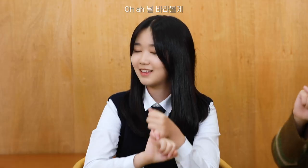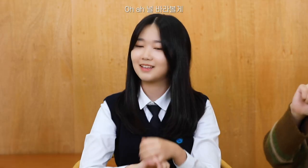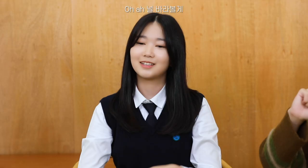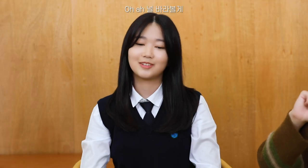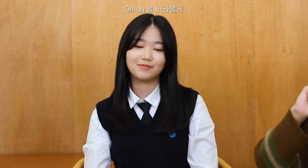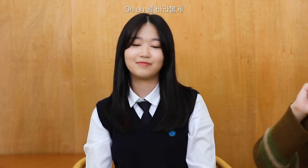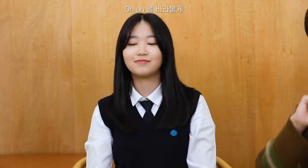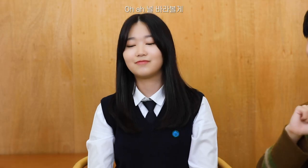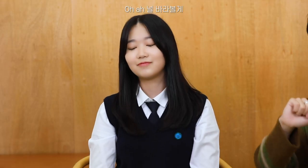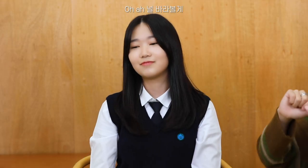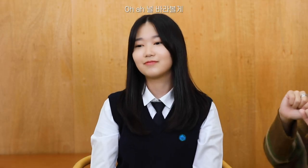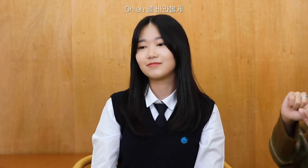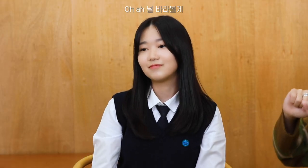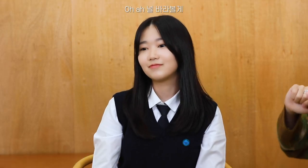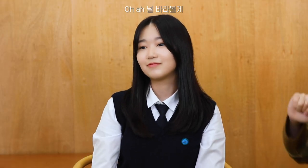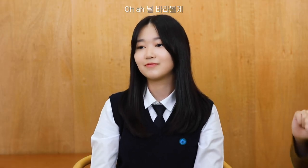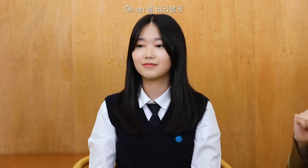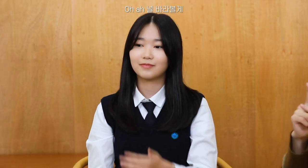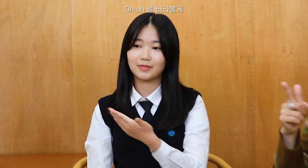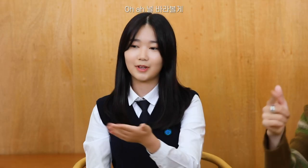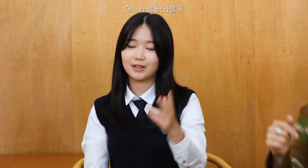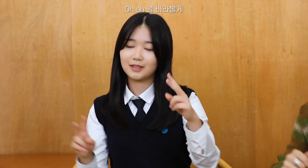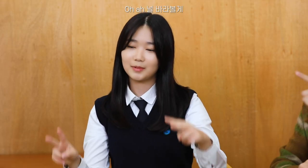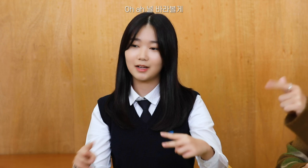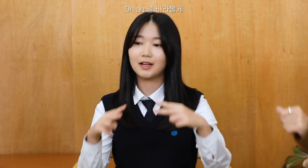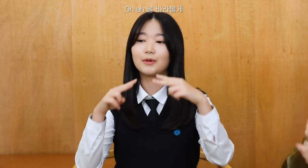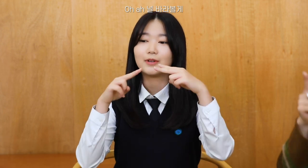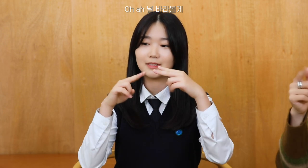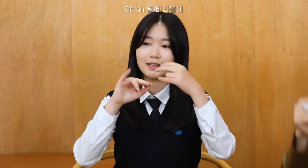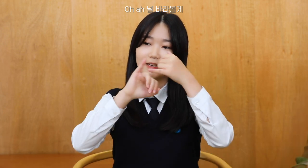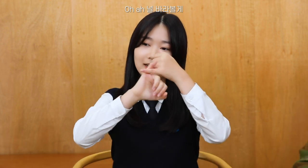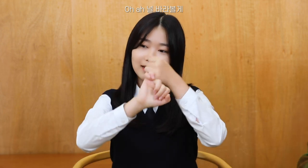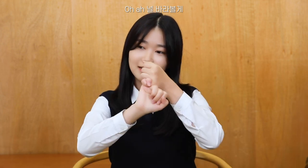Oh ah I'll always look at you